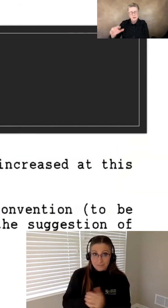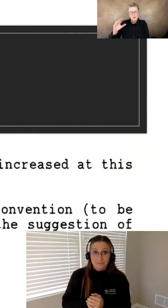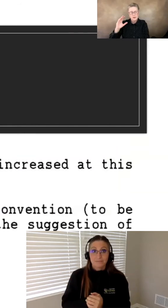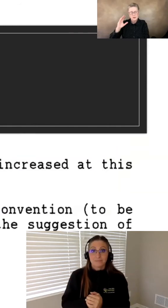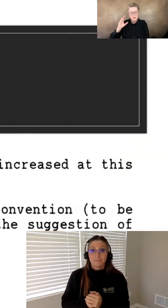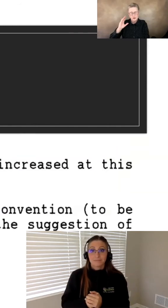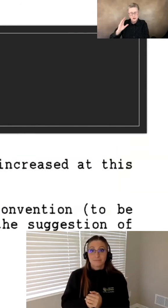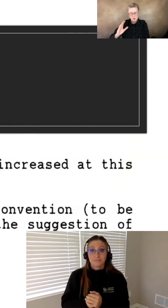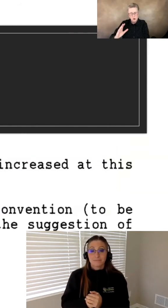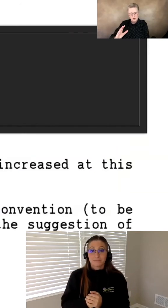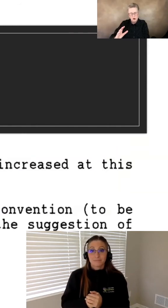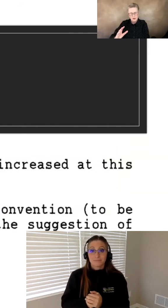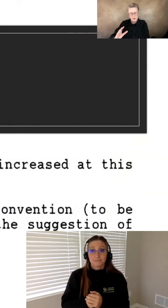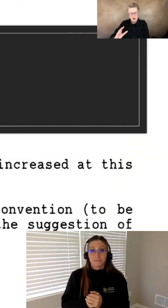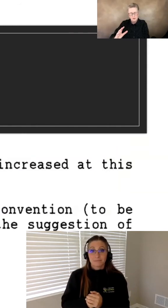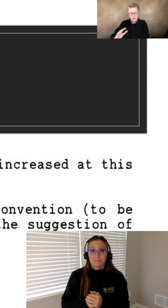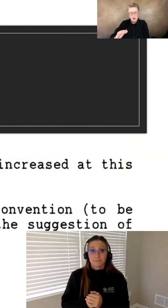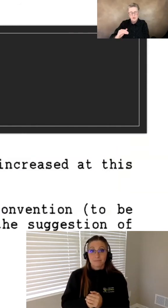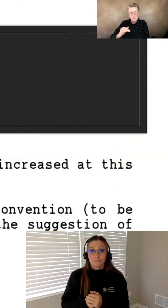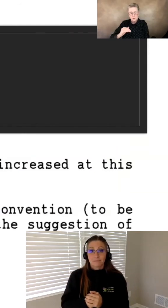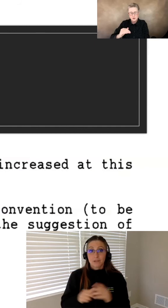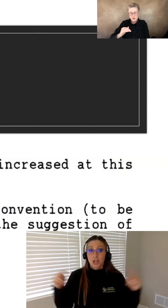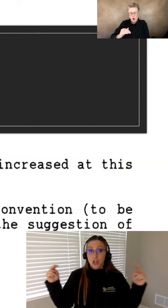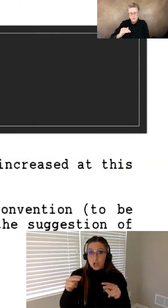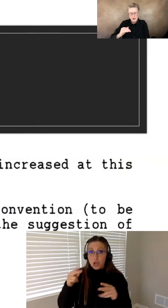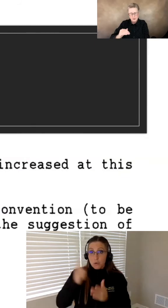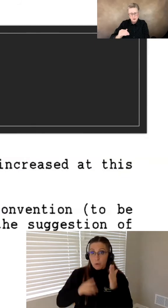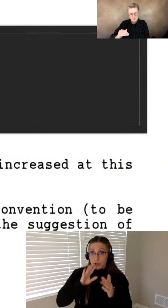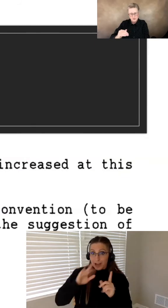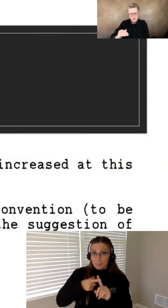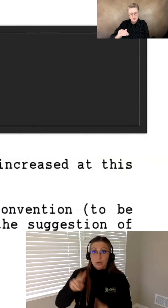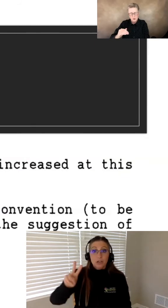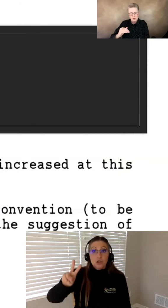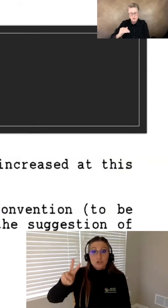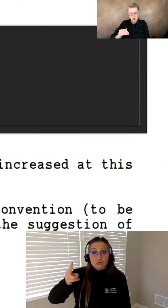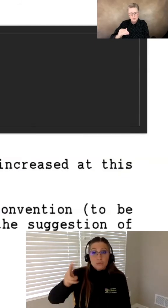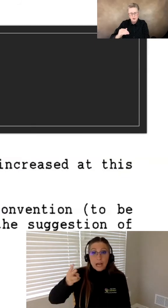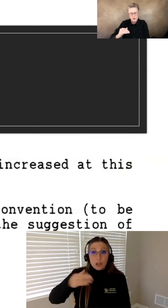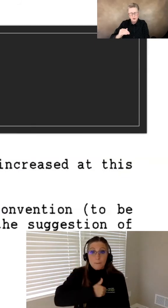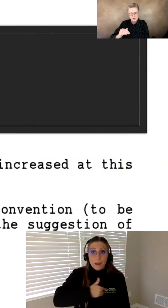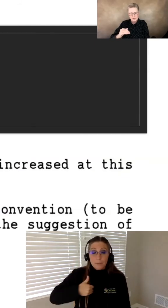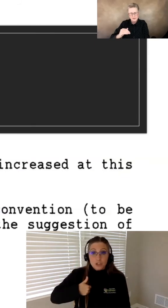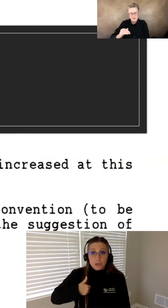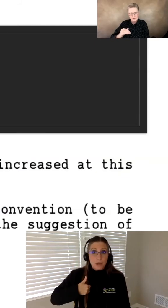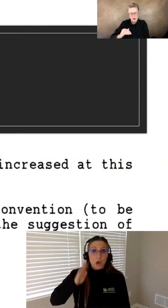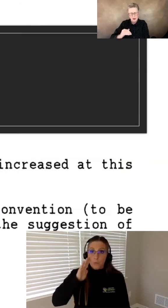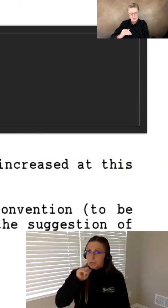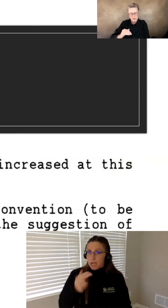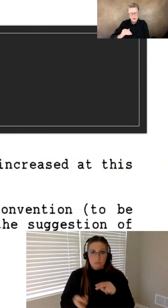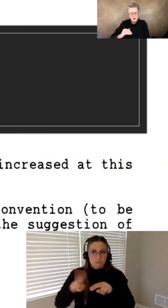look at what we're talking about, the two dollar membership fee will not be increased at this time